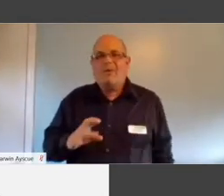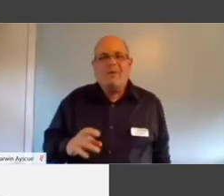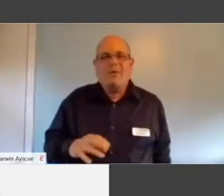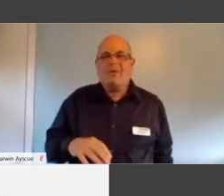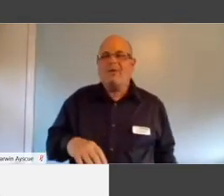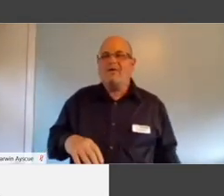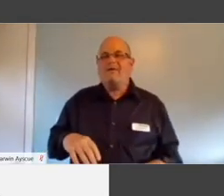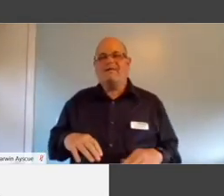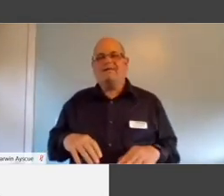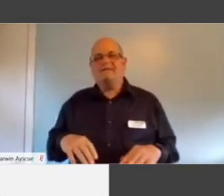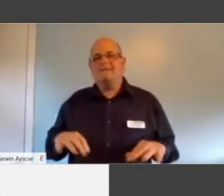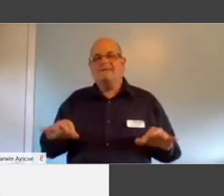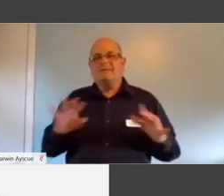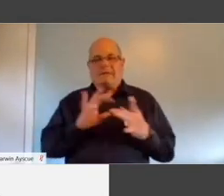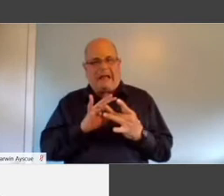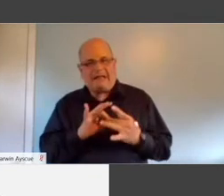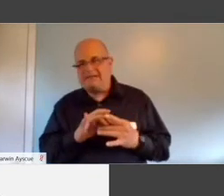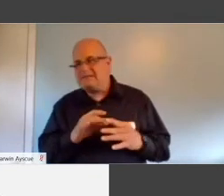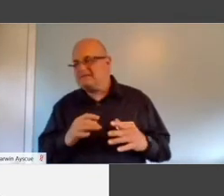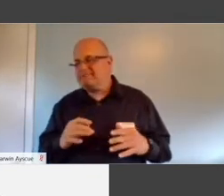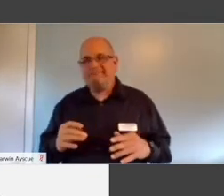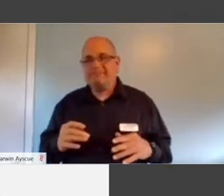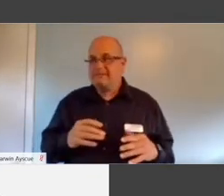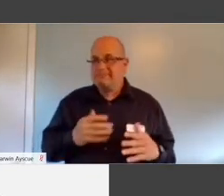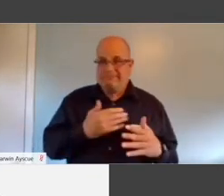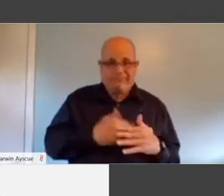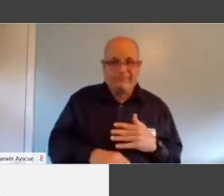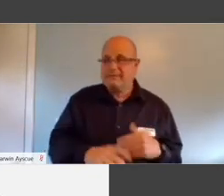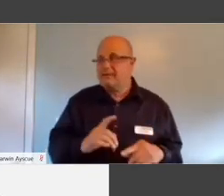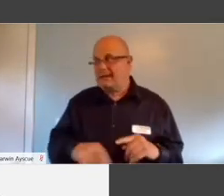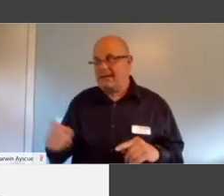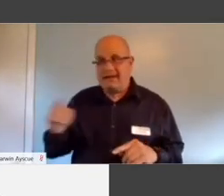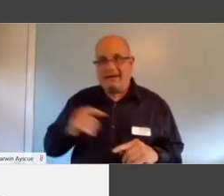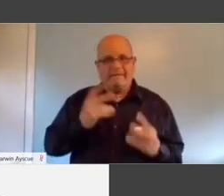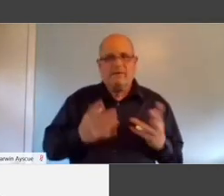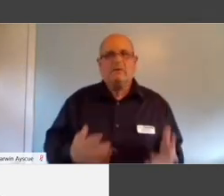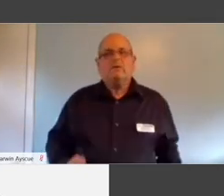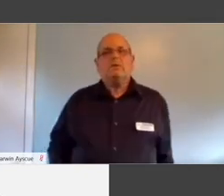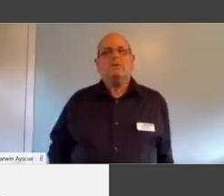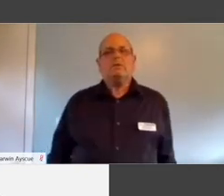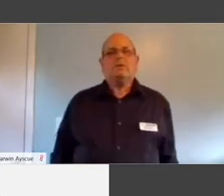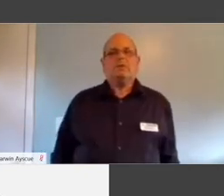come in, no visitors at all. That created a lot of problems for people